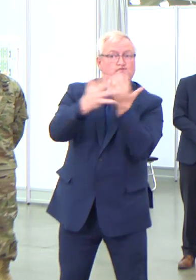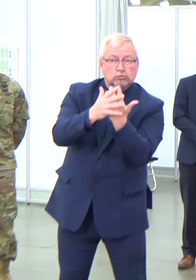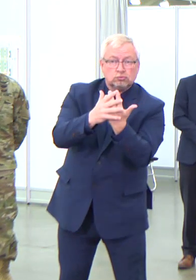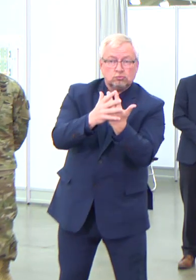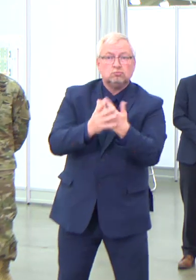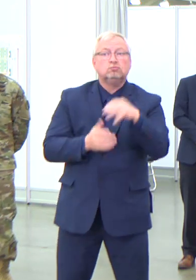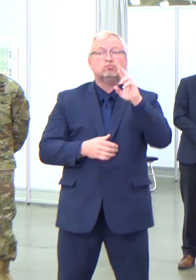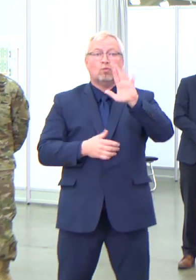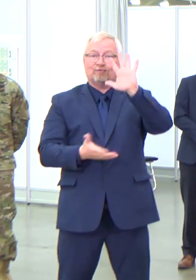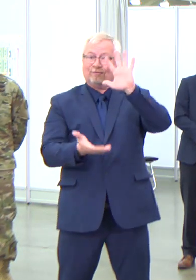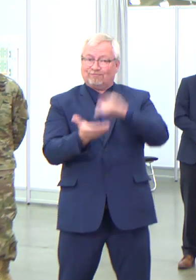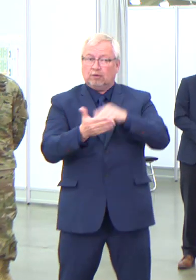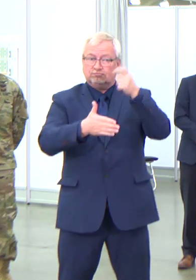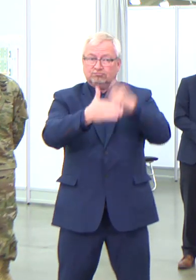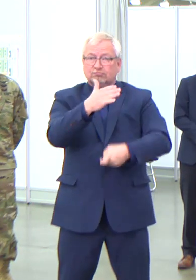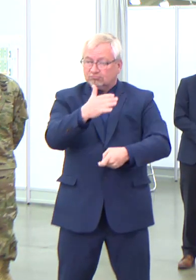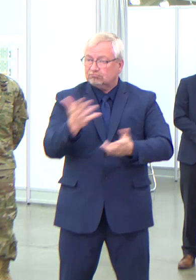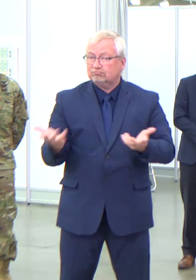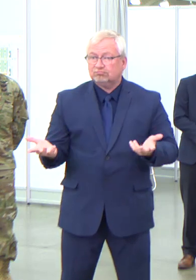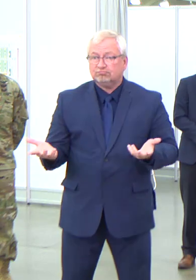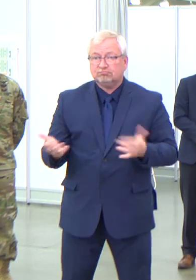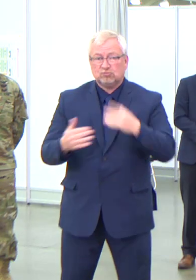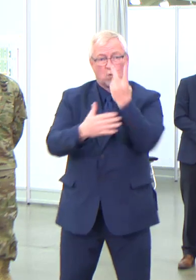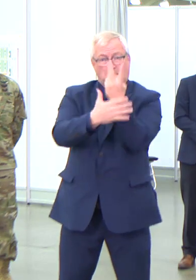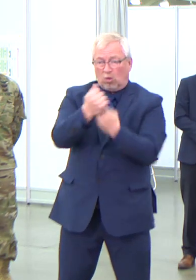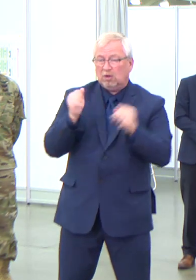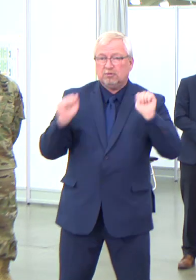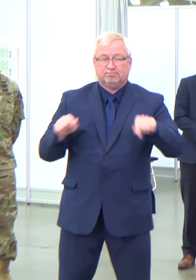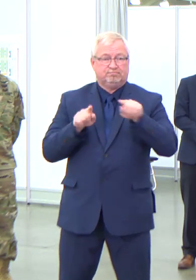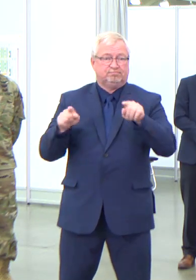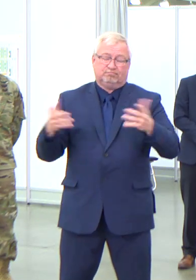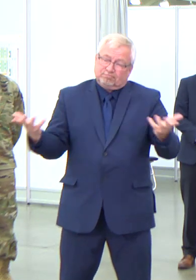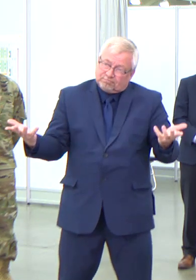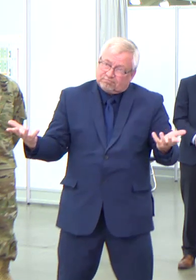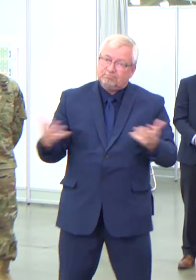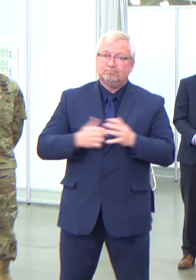a year in jail or up to a $5,000 fine or both.